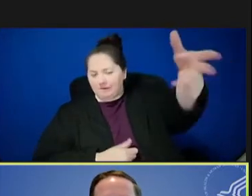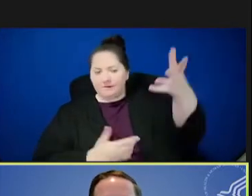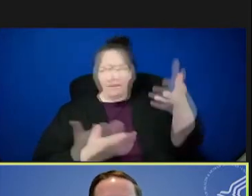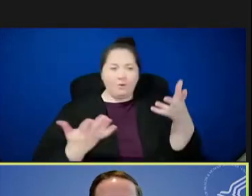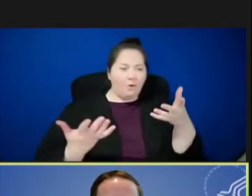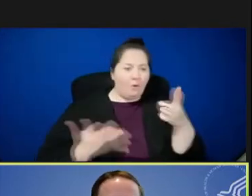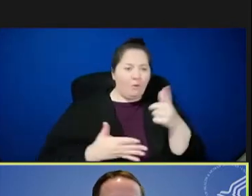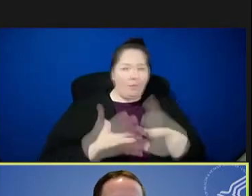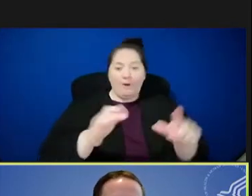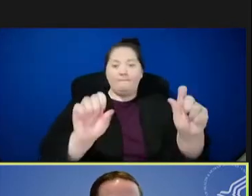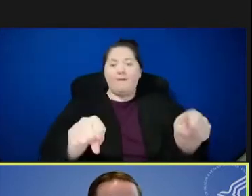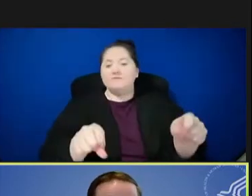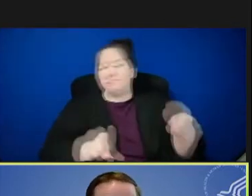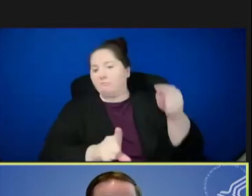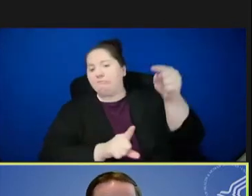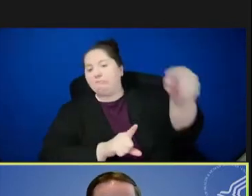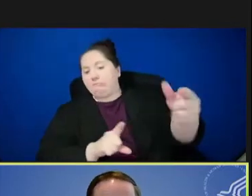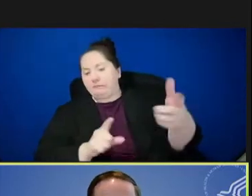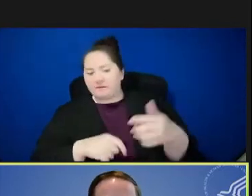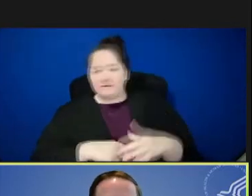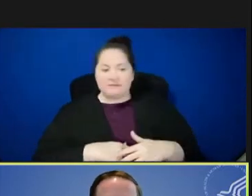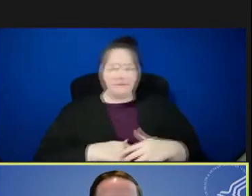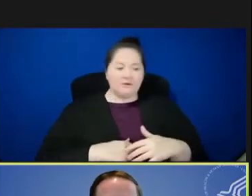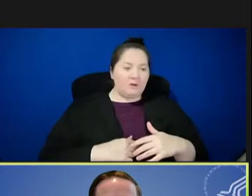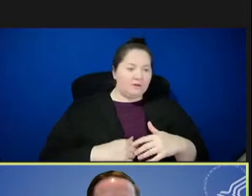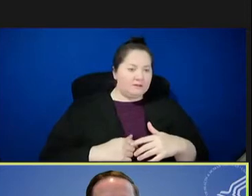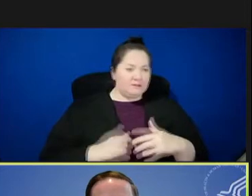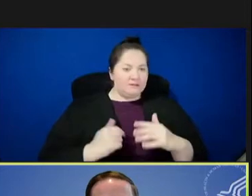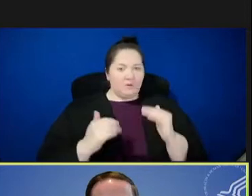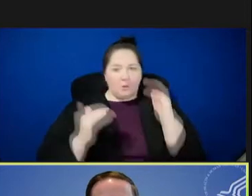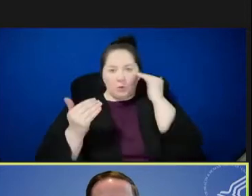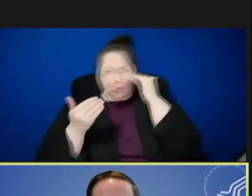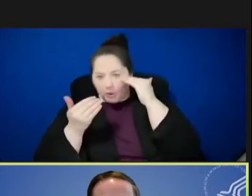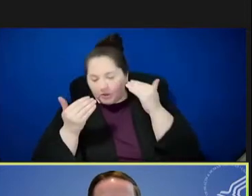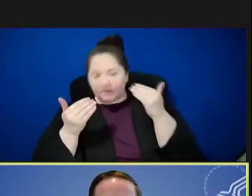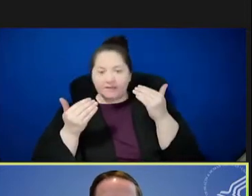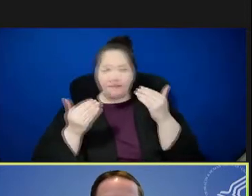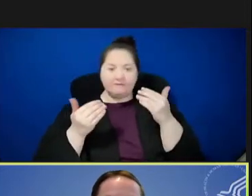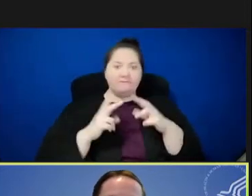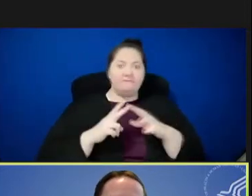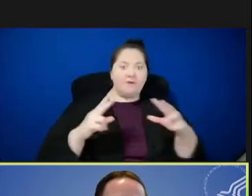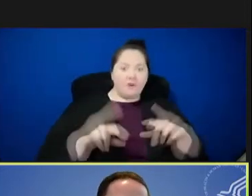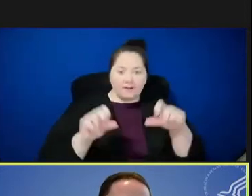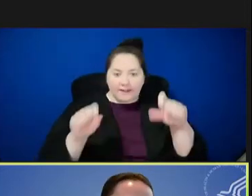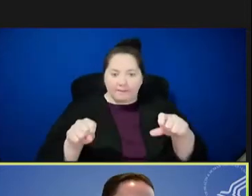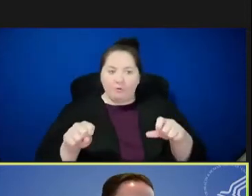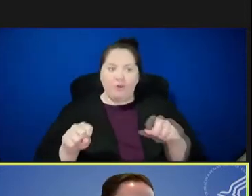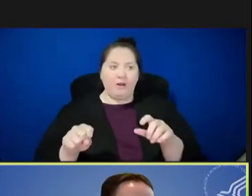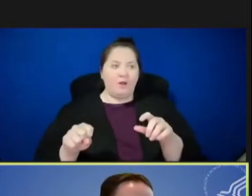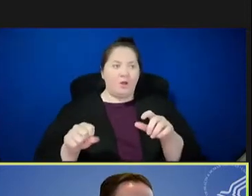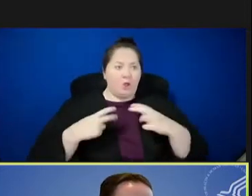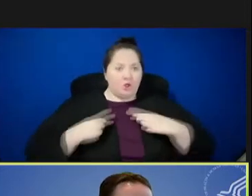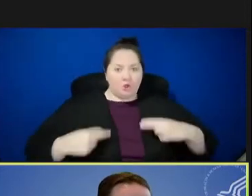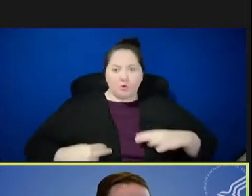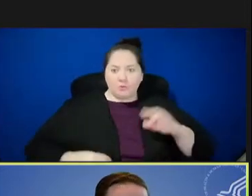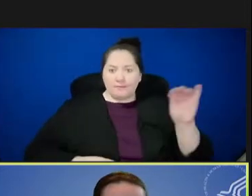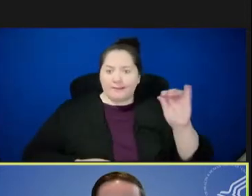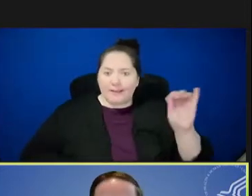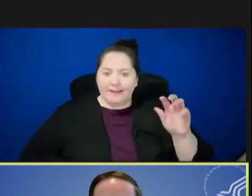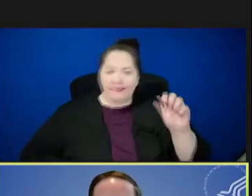then when we're worried about vastly capable, almost human-like artificial intelligence.